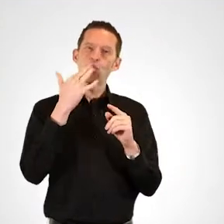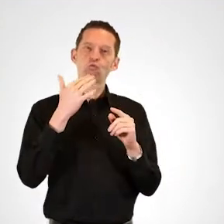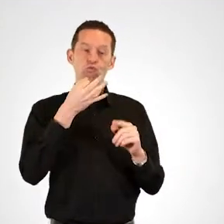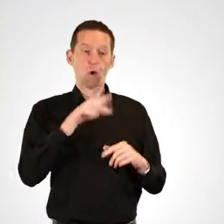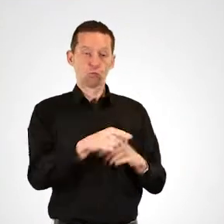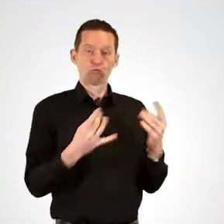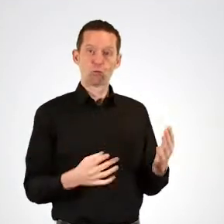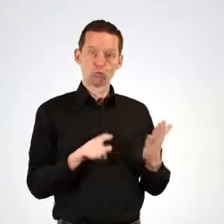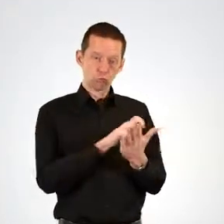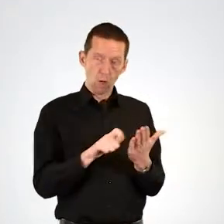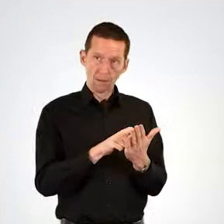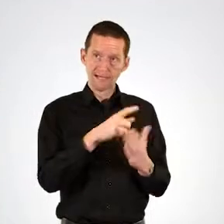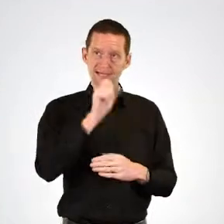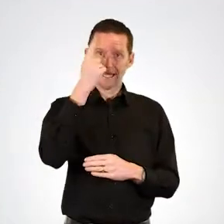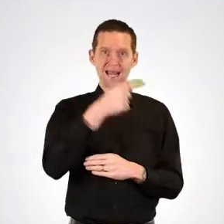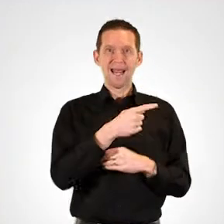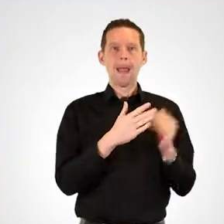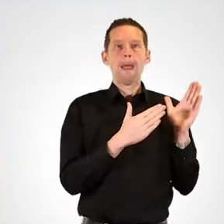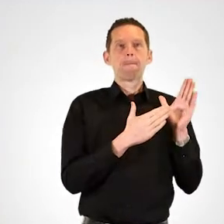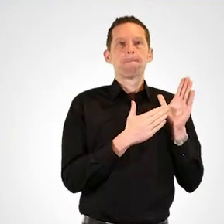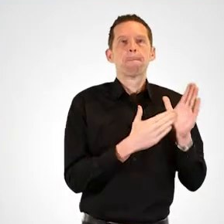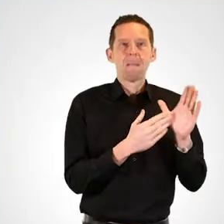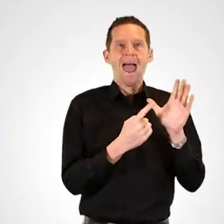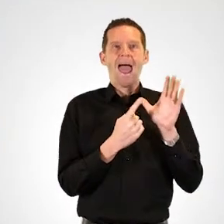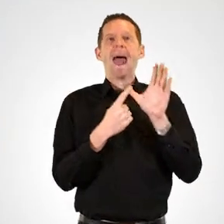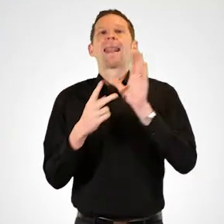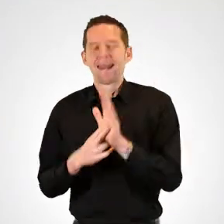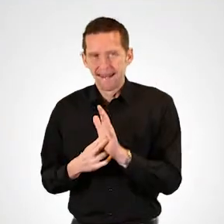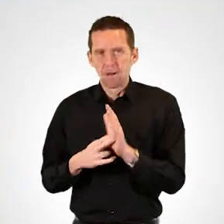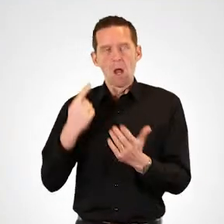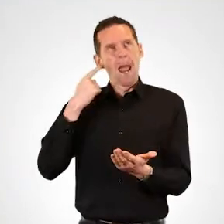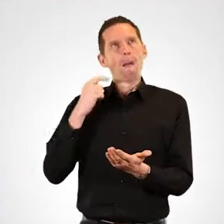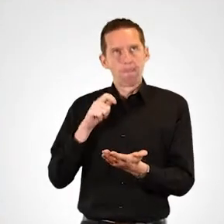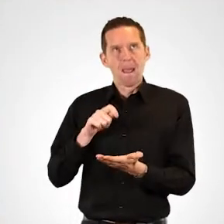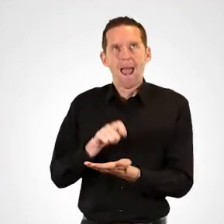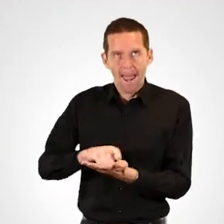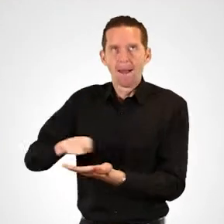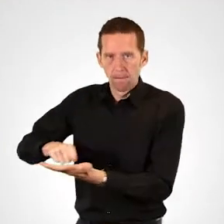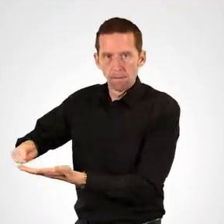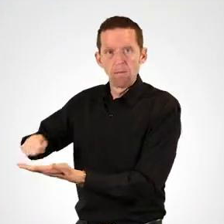if they have an understanding that the word "man" is "mm-aa-nn," when they go to write it, what we say to children is,